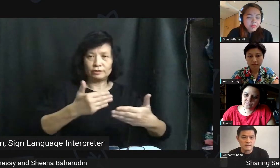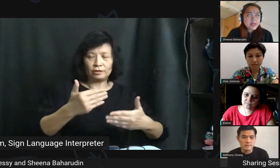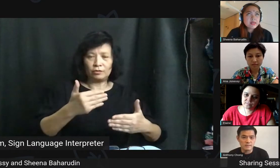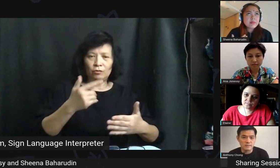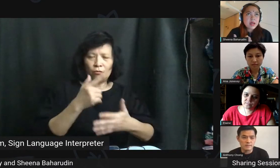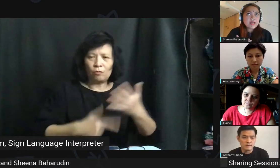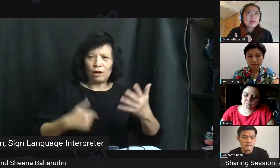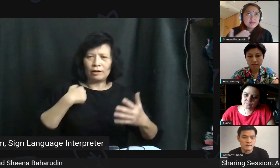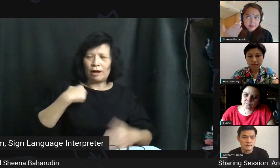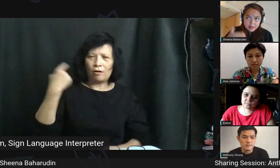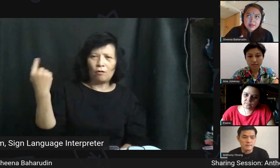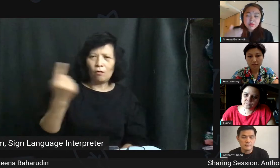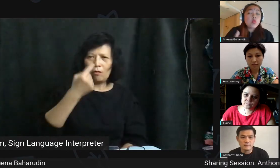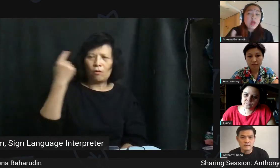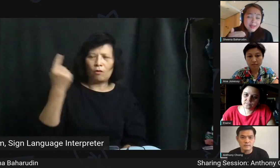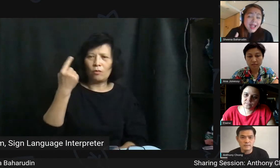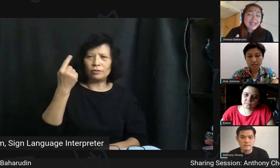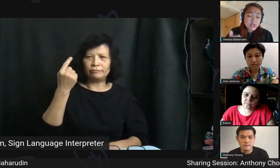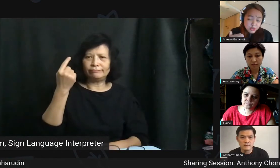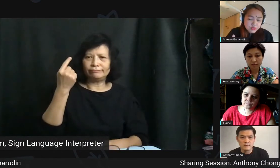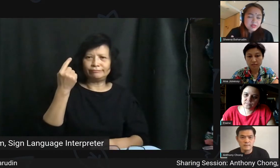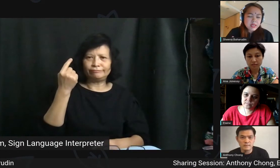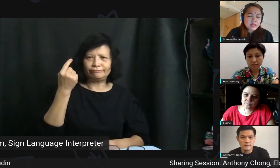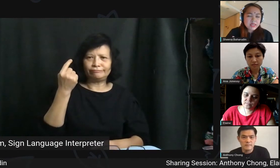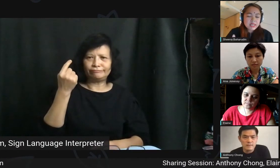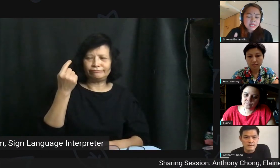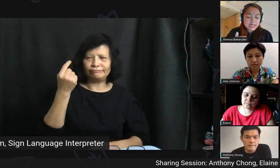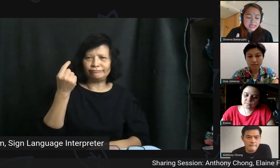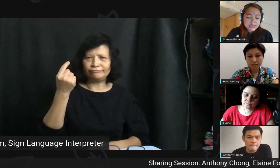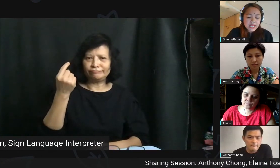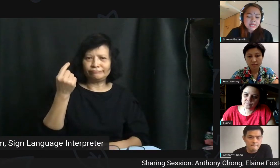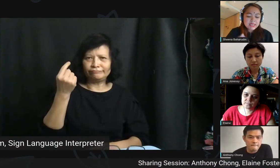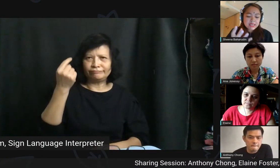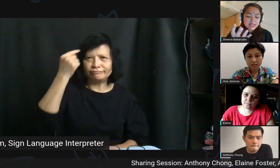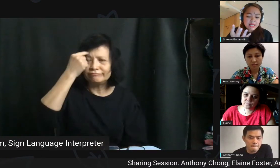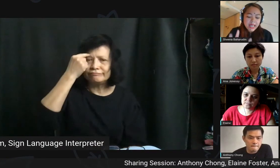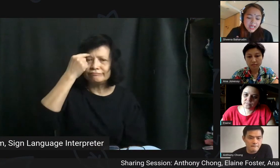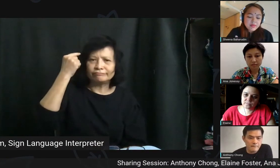in my, the way that I do things is that the end